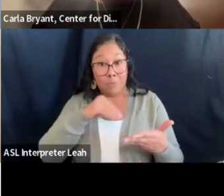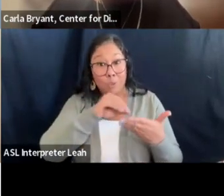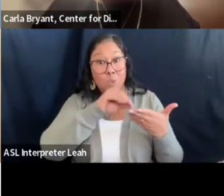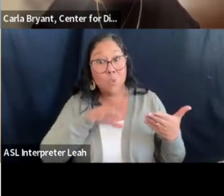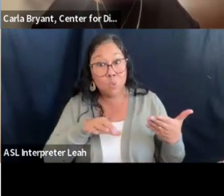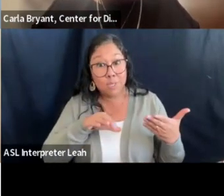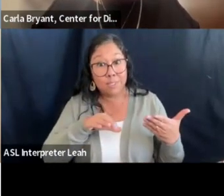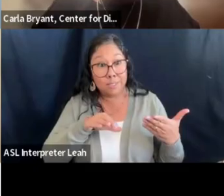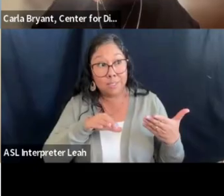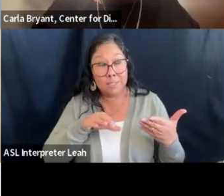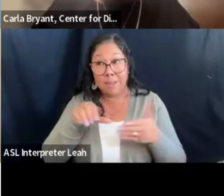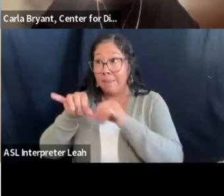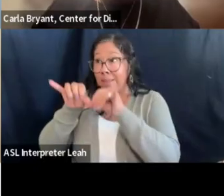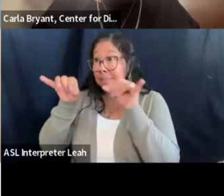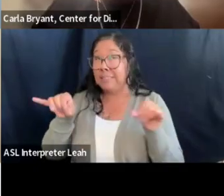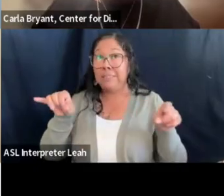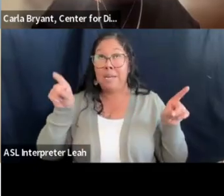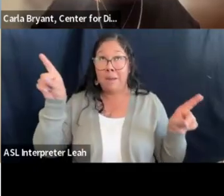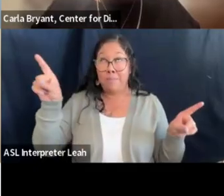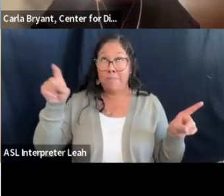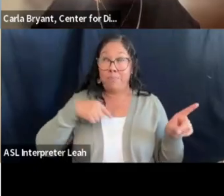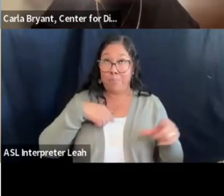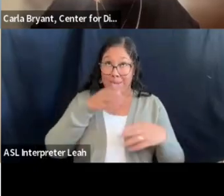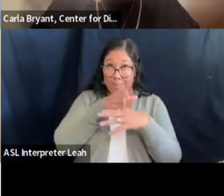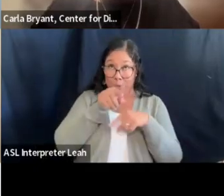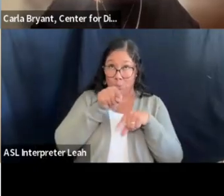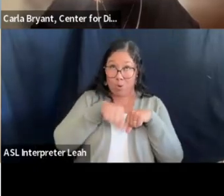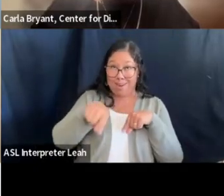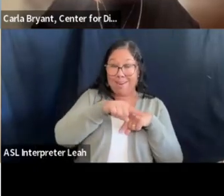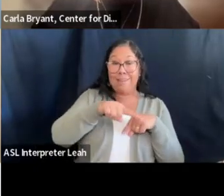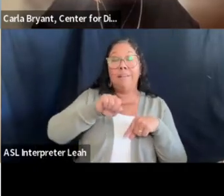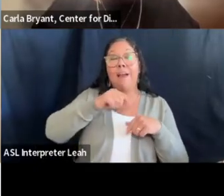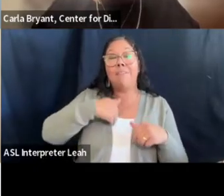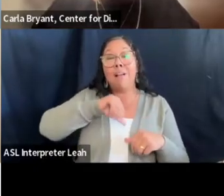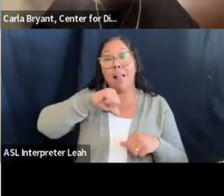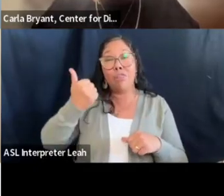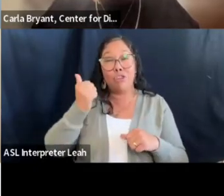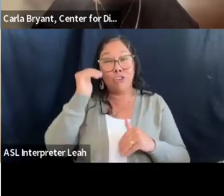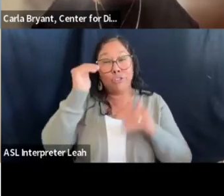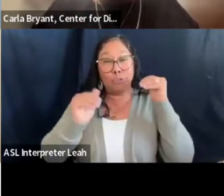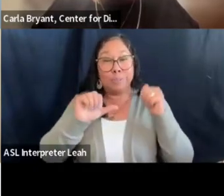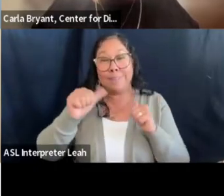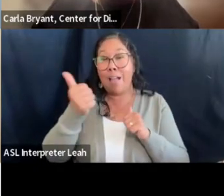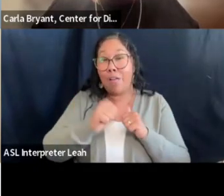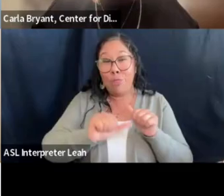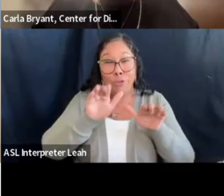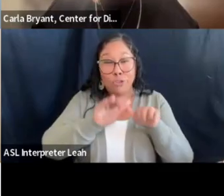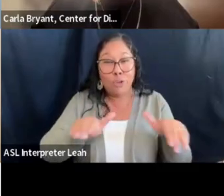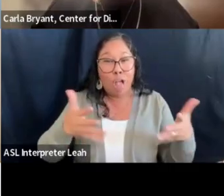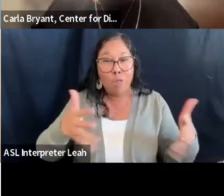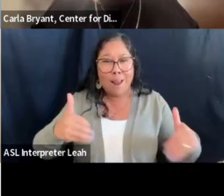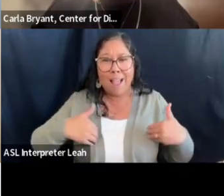the student and the system are adults and other children who already have a set of beliefs that